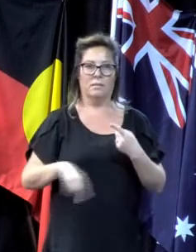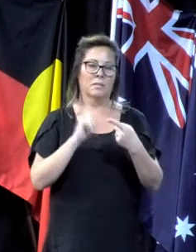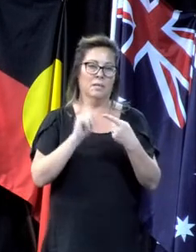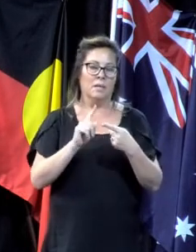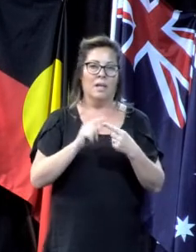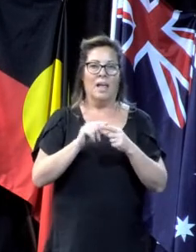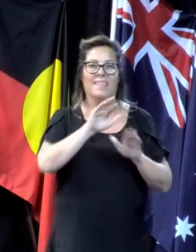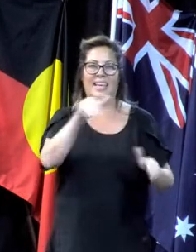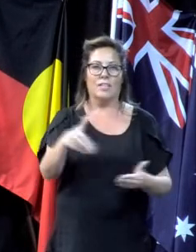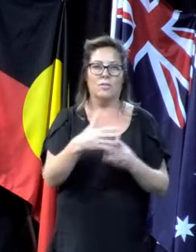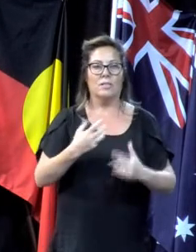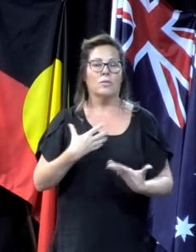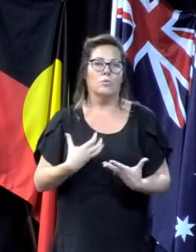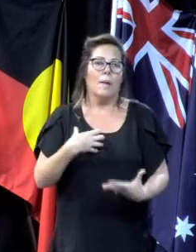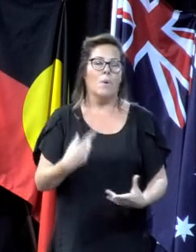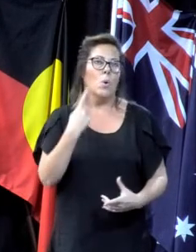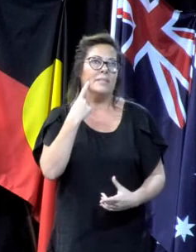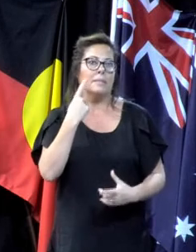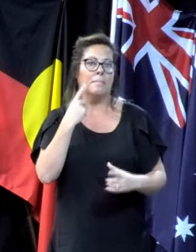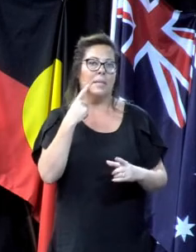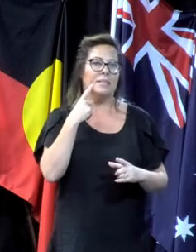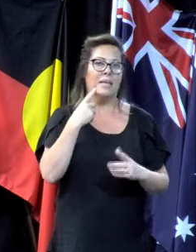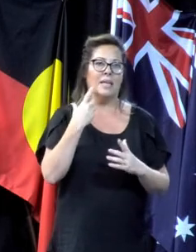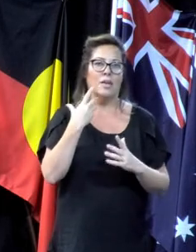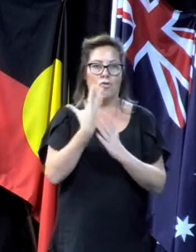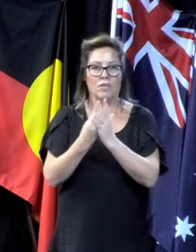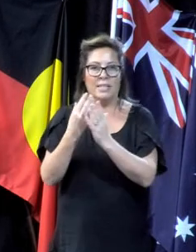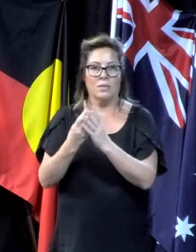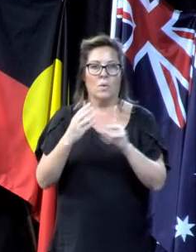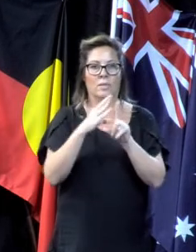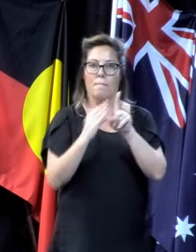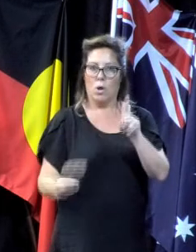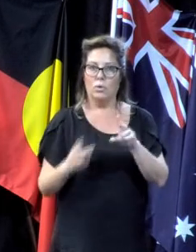an as-needs basis throughout the year as a method of resource allocation to